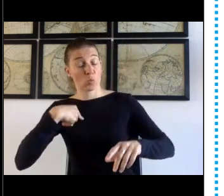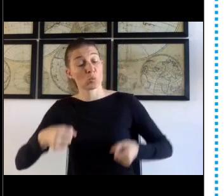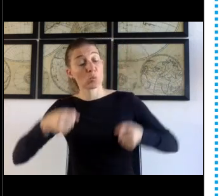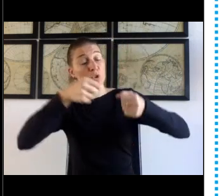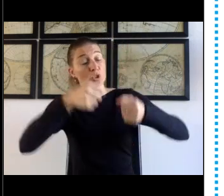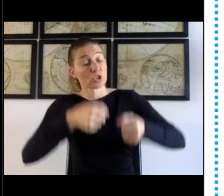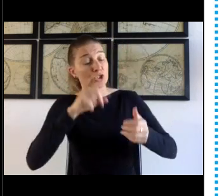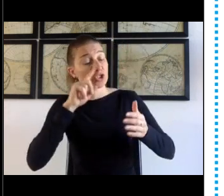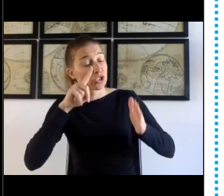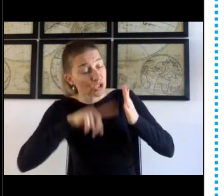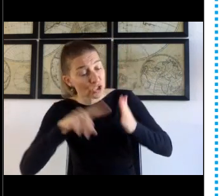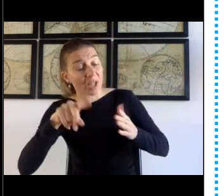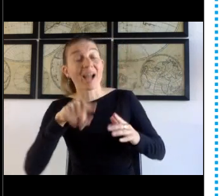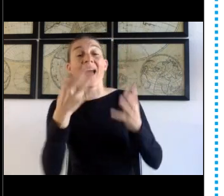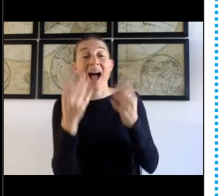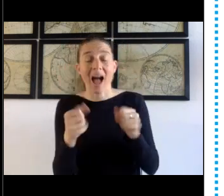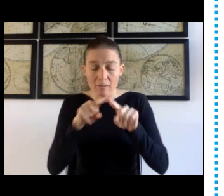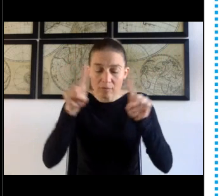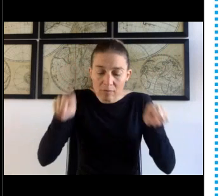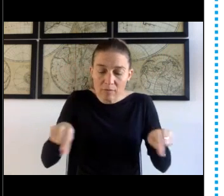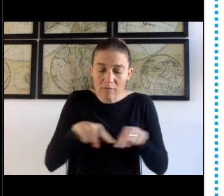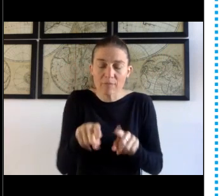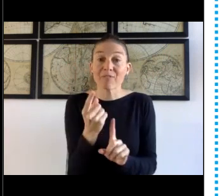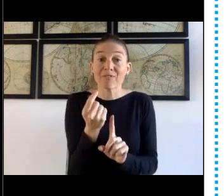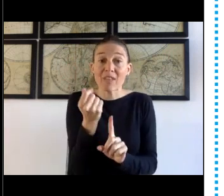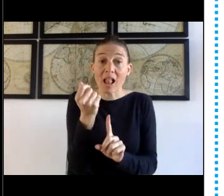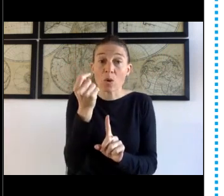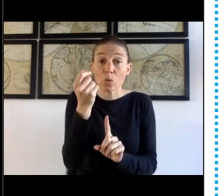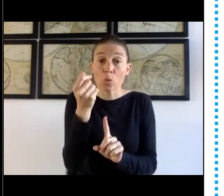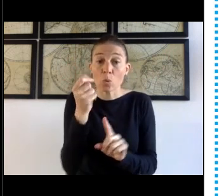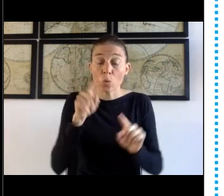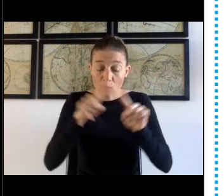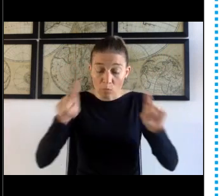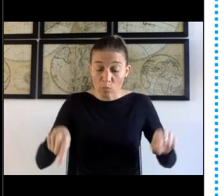which is a form you fill out and often you are required to pay a fee.